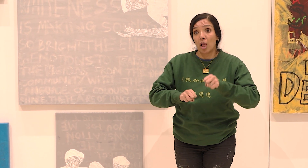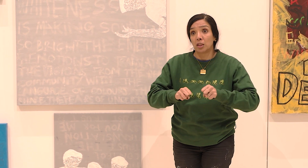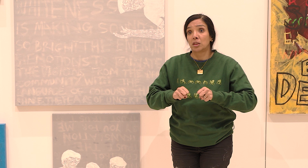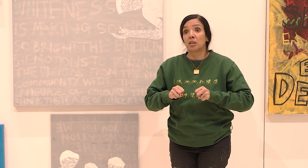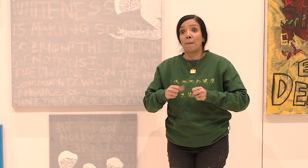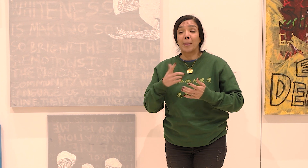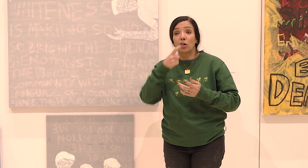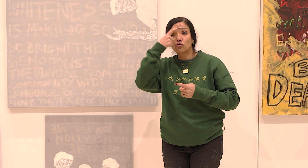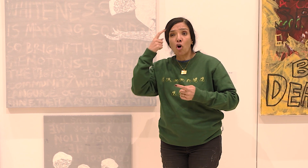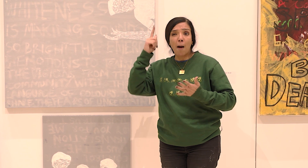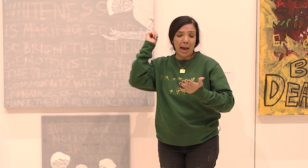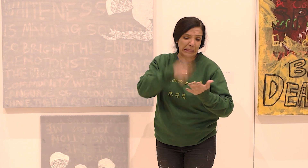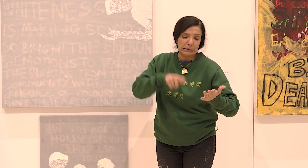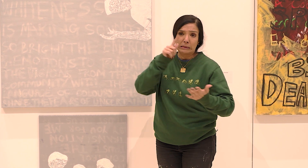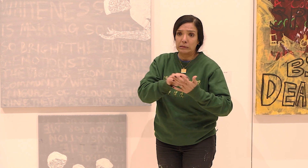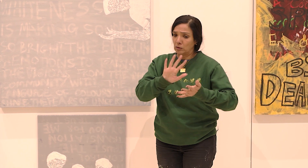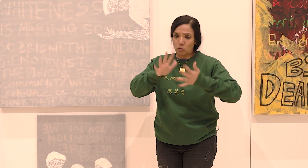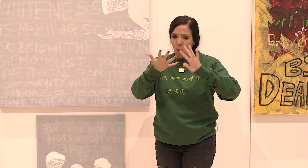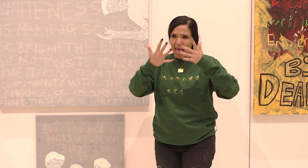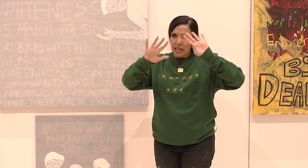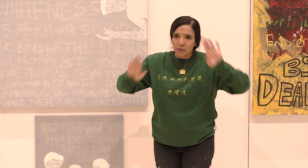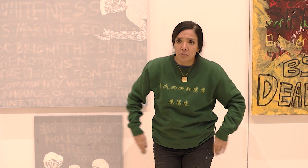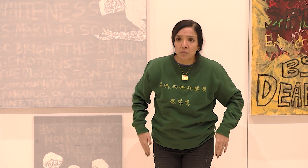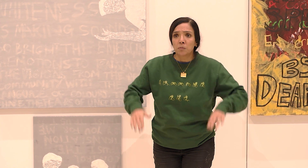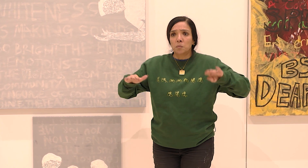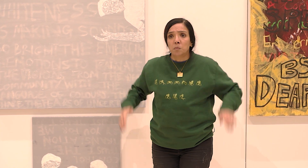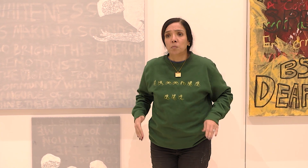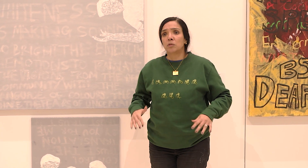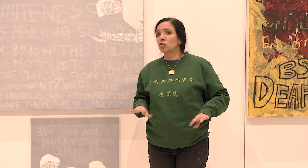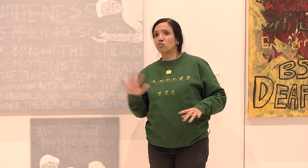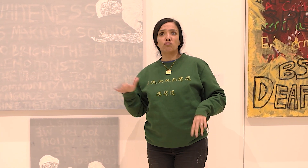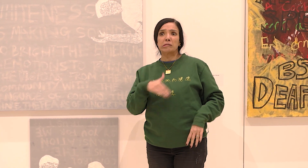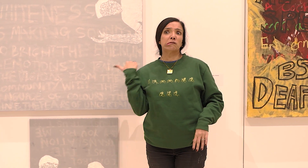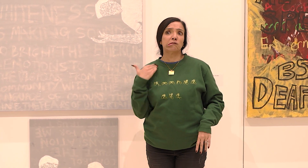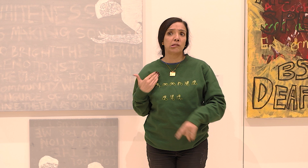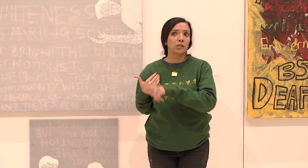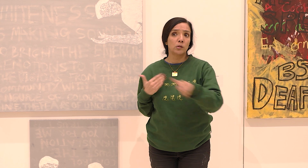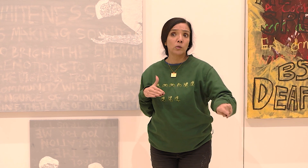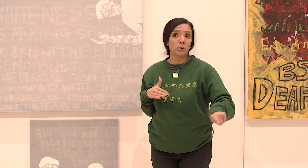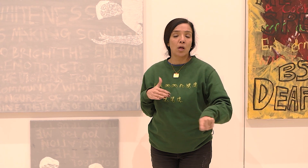and they struggled because they had no language acquisition. They were always traumatized in their place of birth,